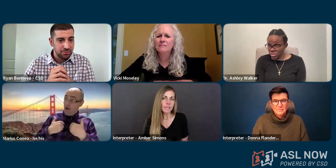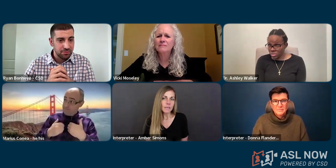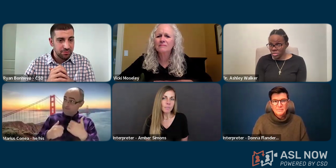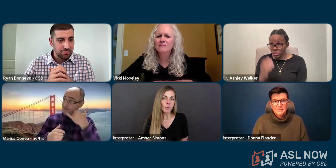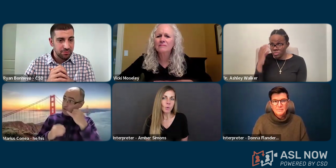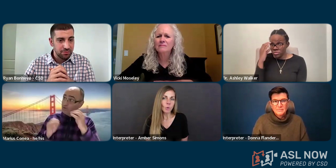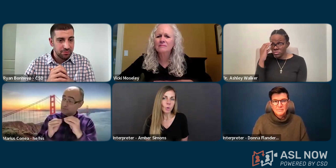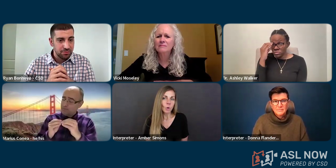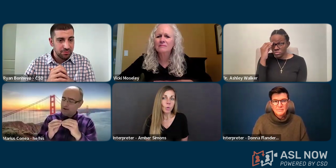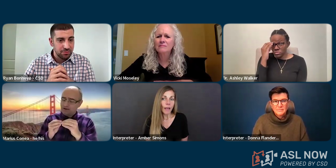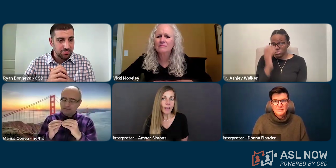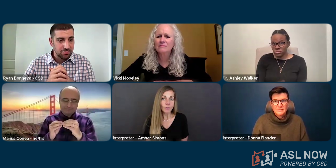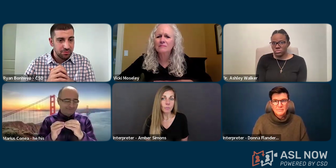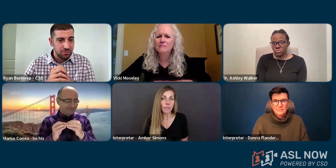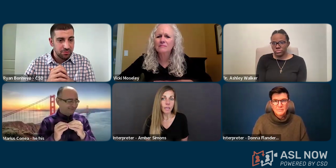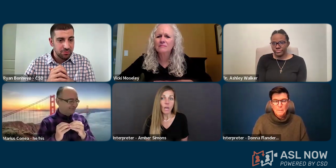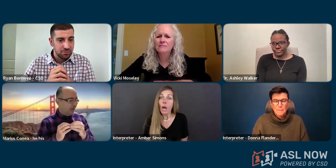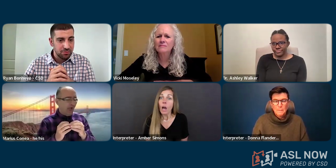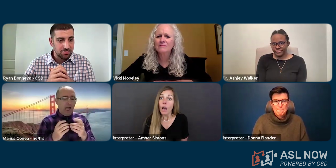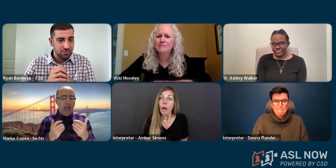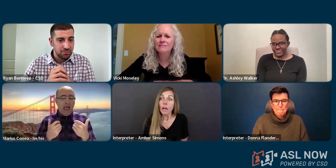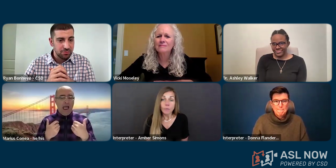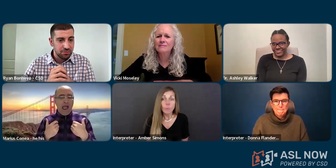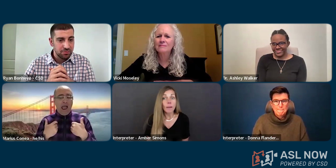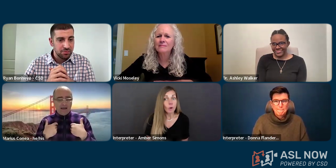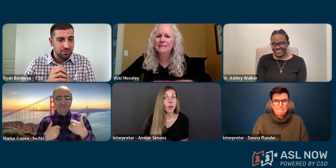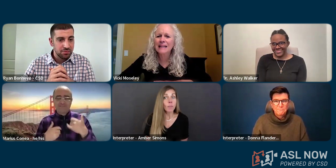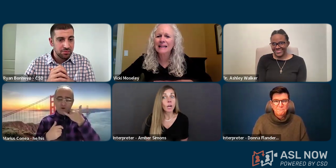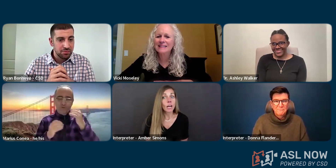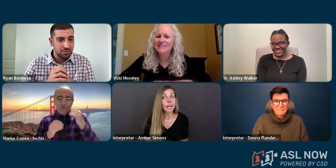people who ask me for my phone number